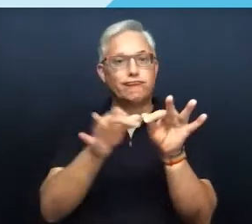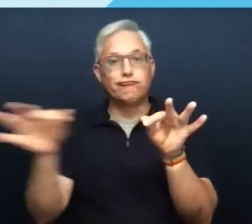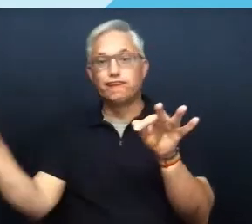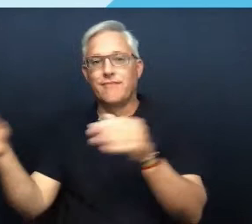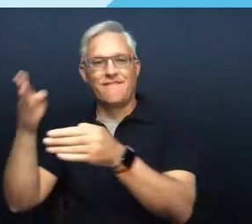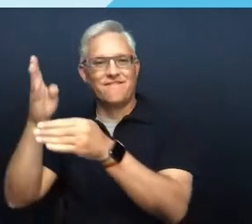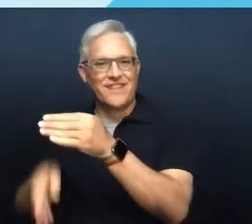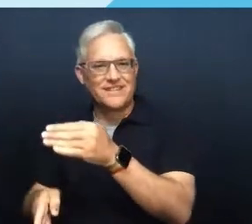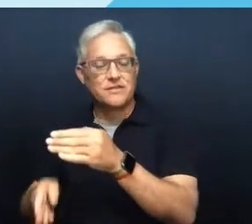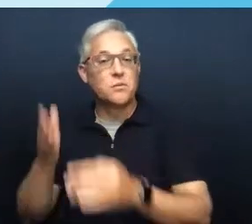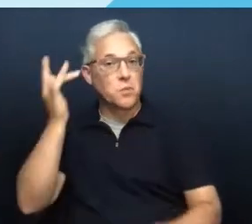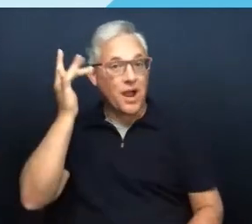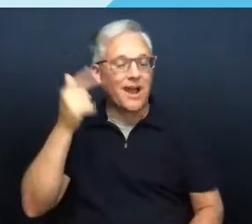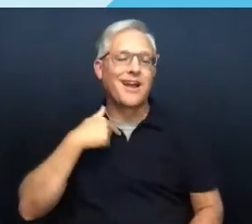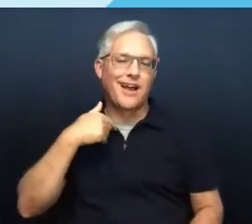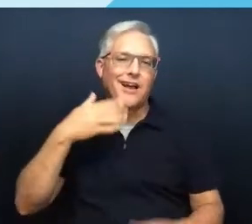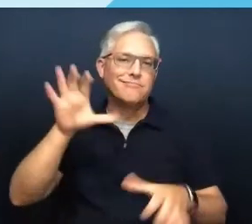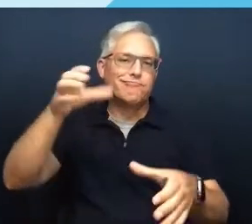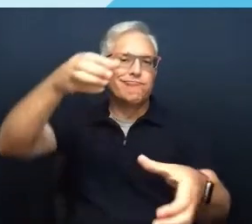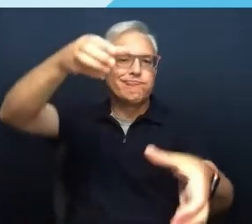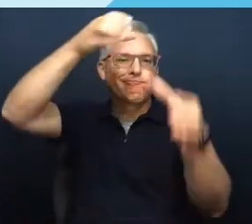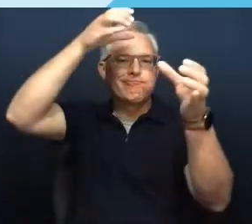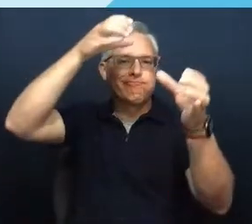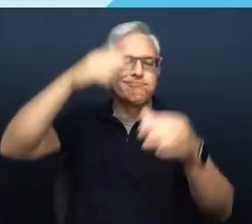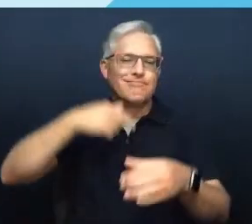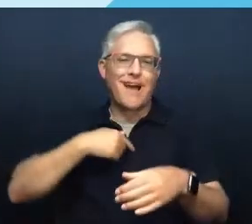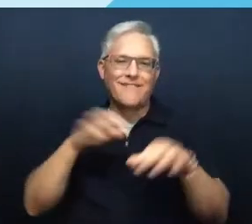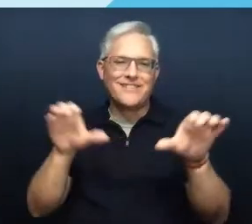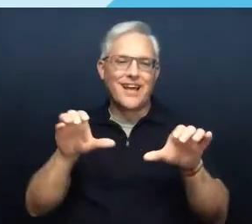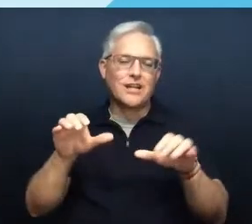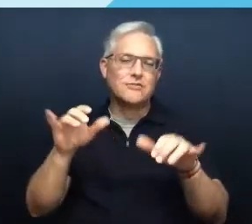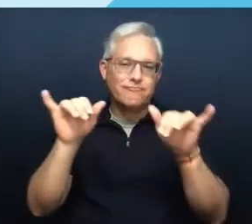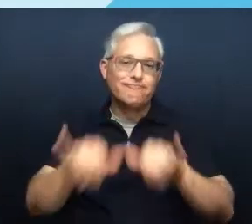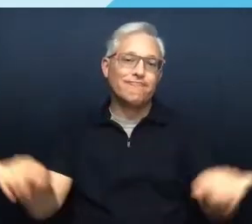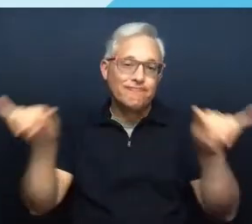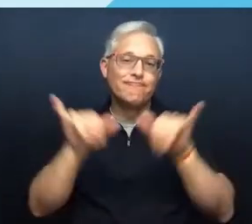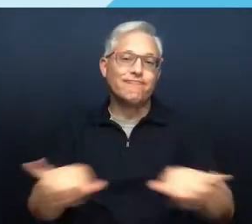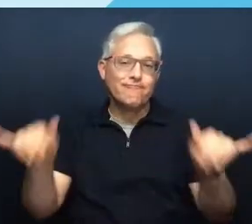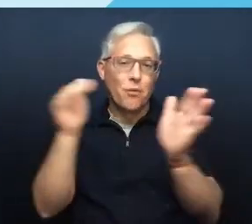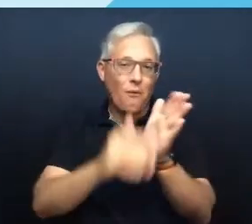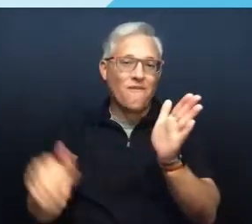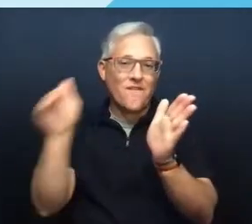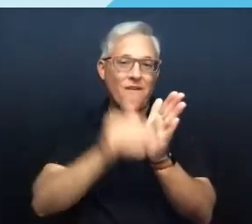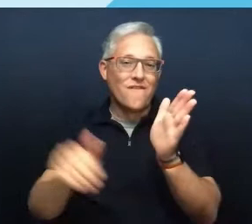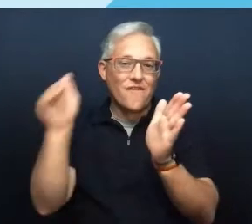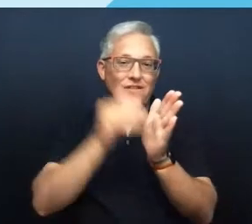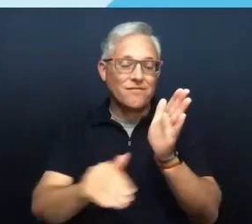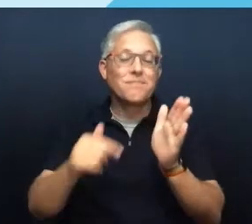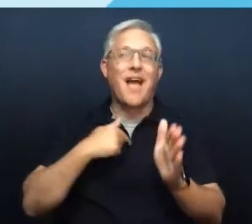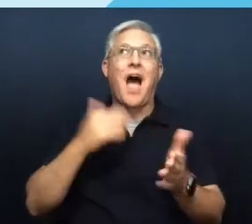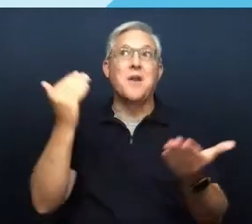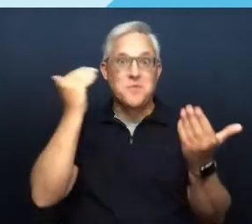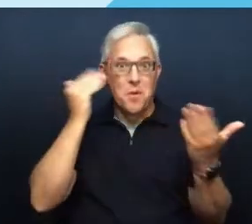I've done that so many times some of those steps and I know exactly what voiceover is going to say. So as it's saying it I get